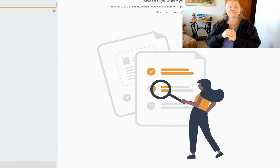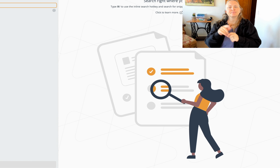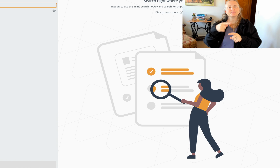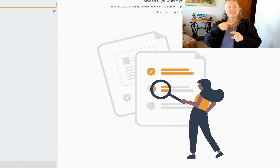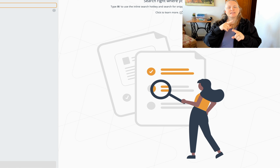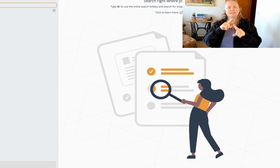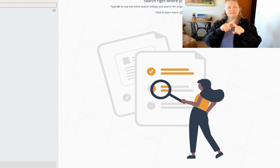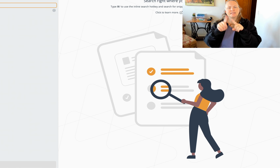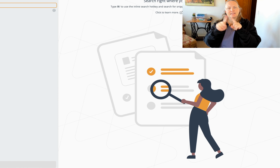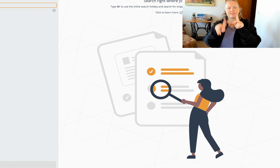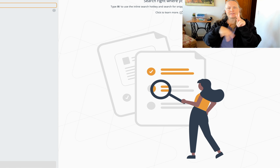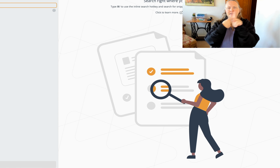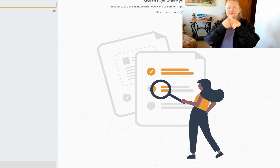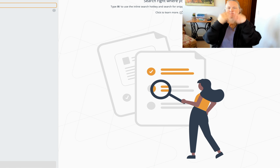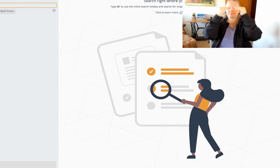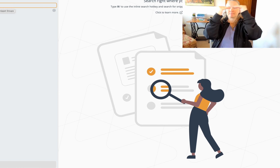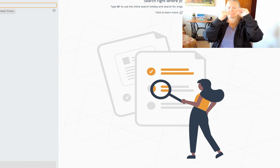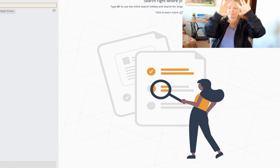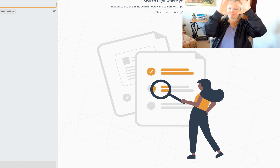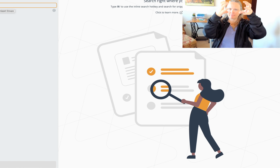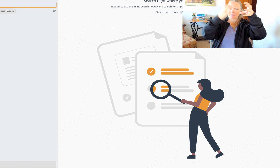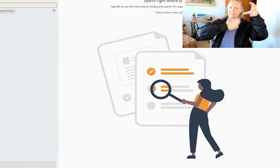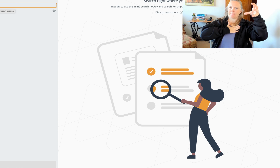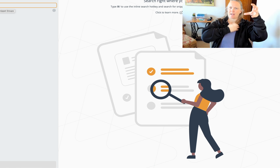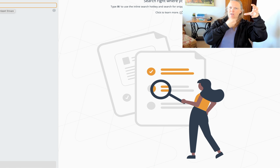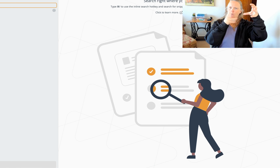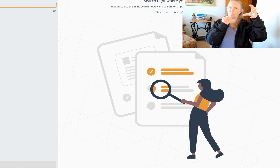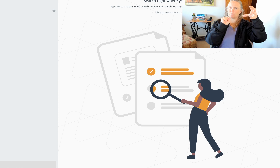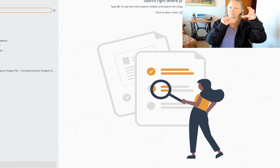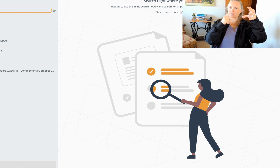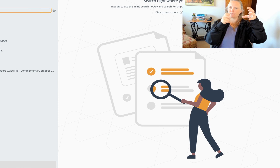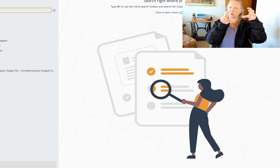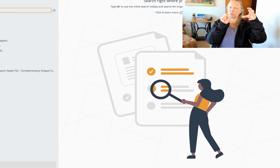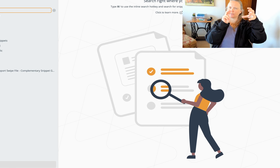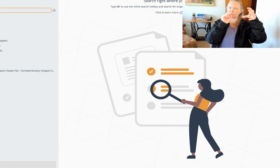So I have some personal snippet groups and then public and these